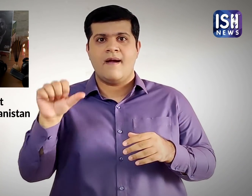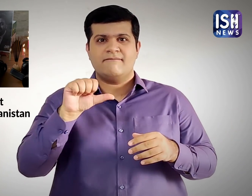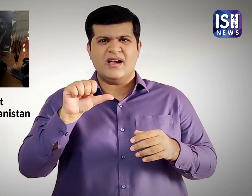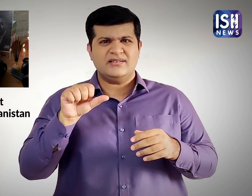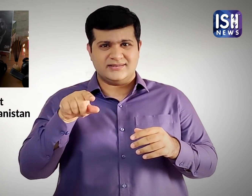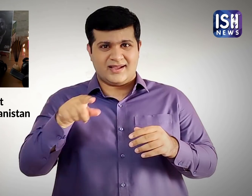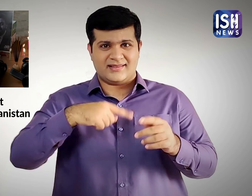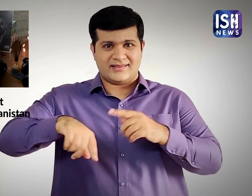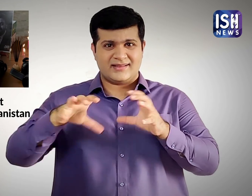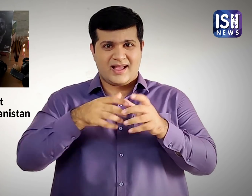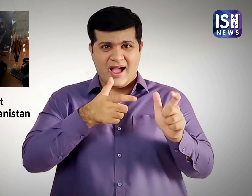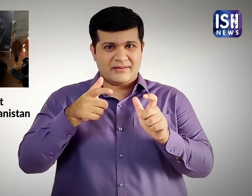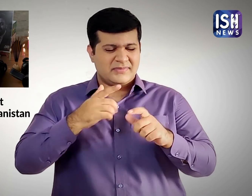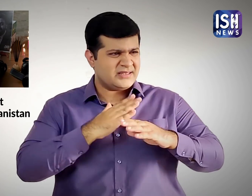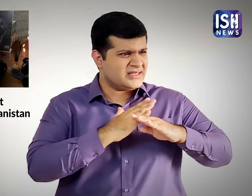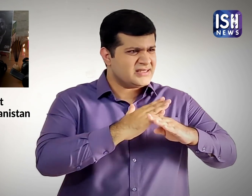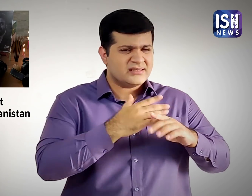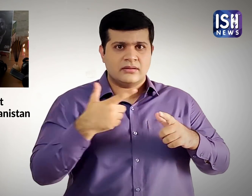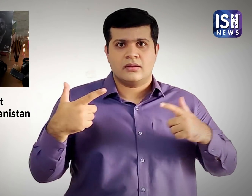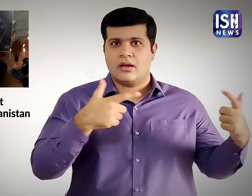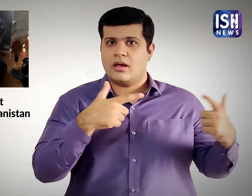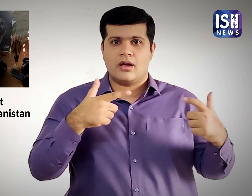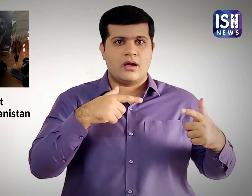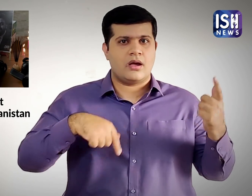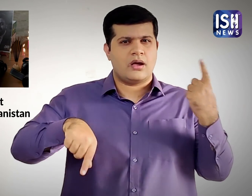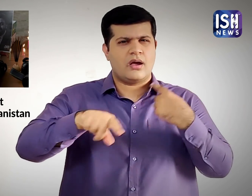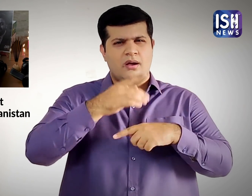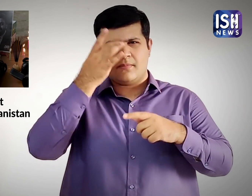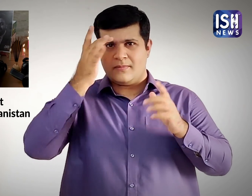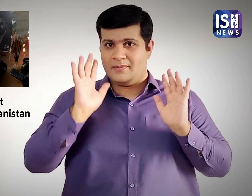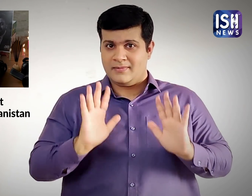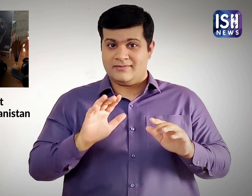Because of this there are fights going on between Afghanistan forces and the Taliban.